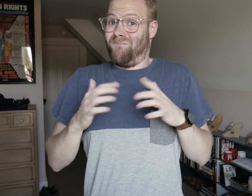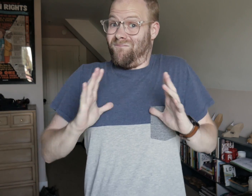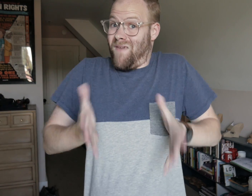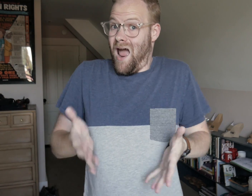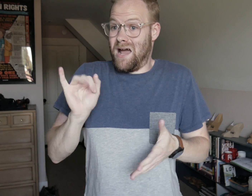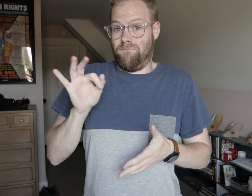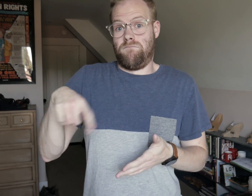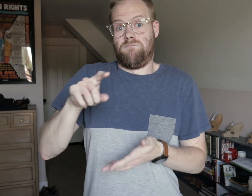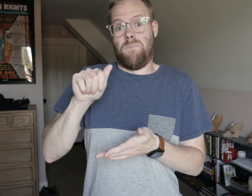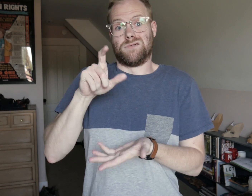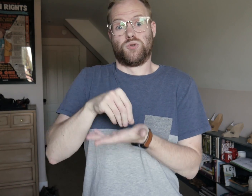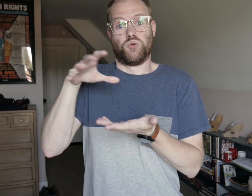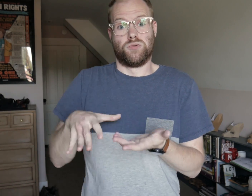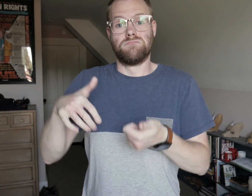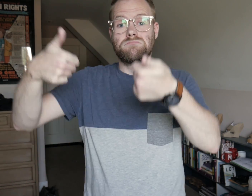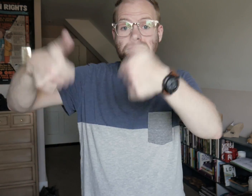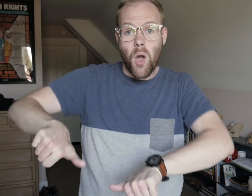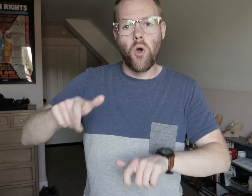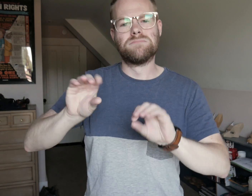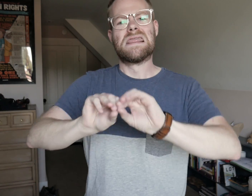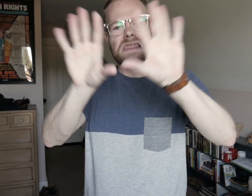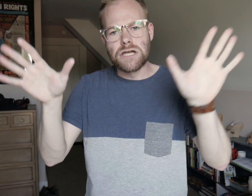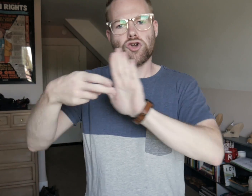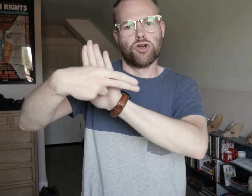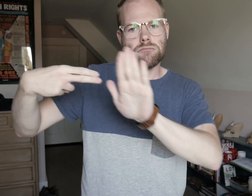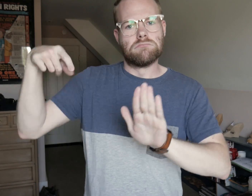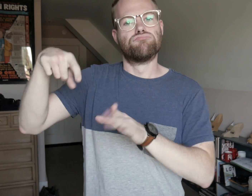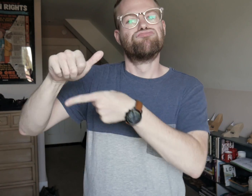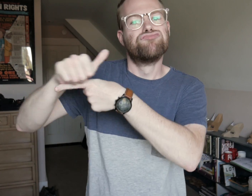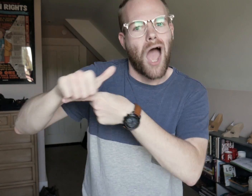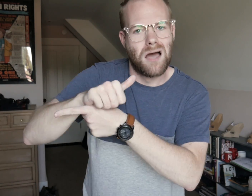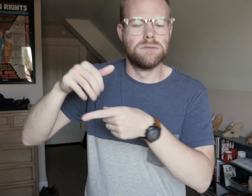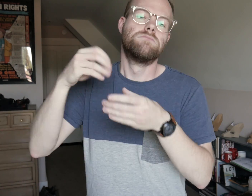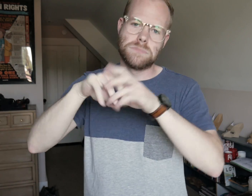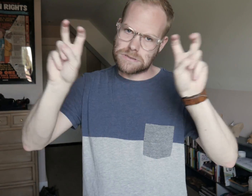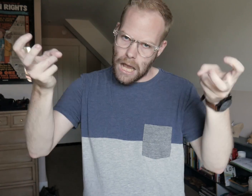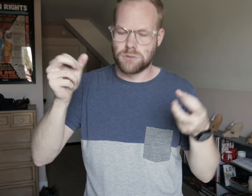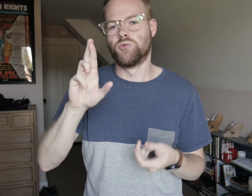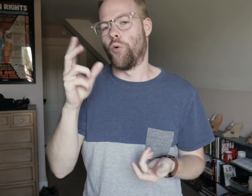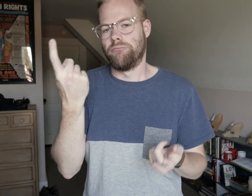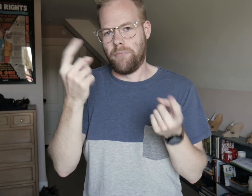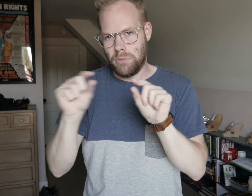I’m fine if they post it and clearly label it as a practice in the title or something.